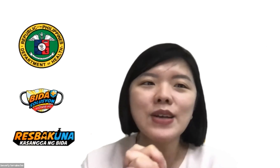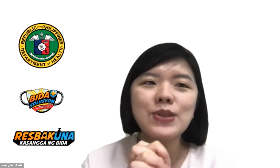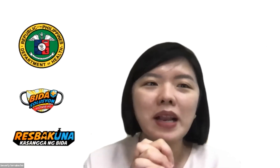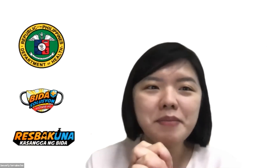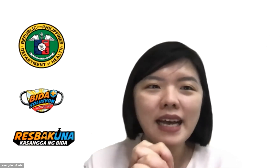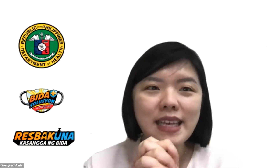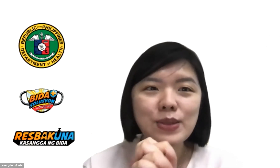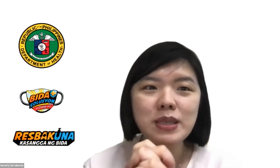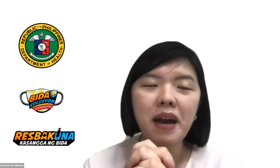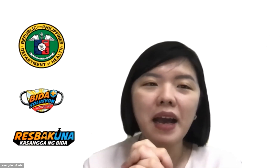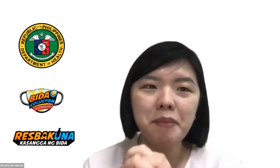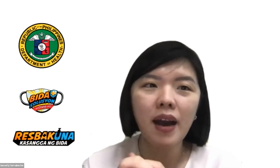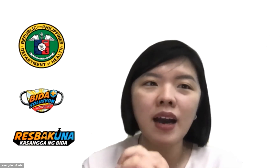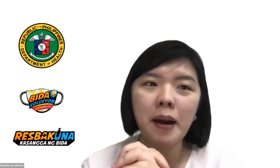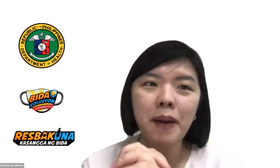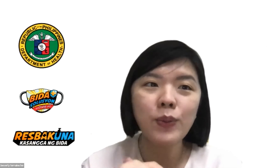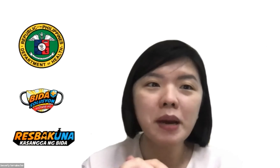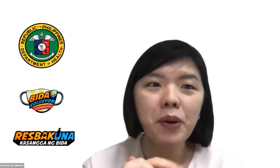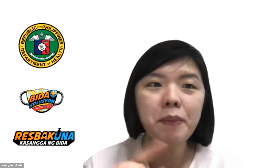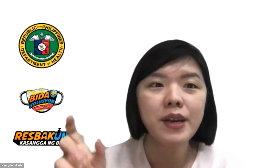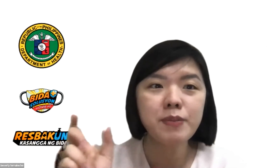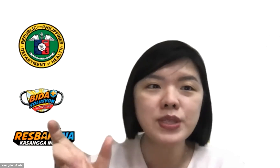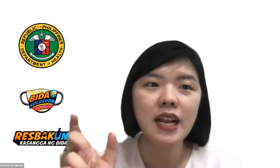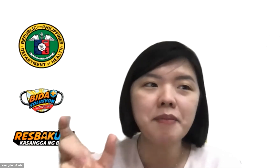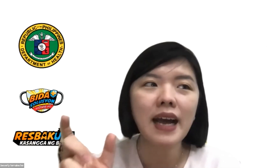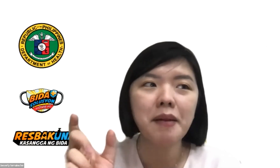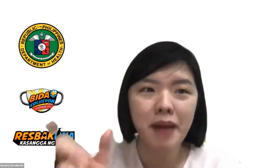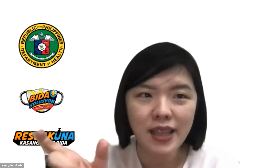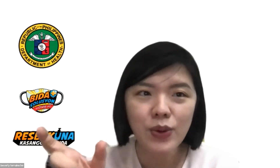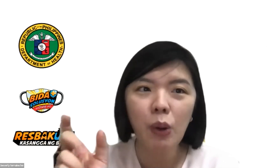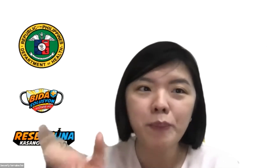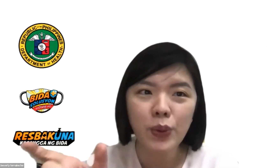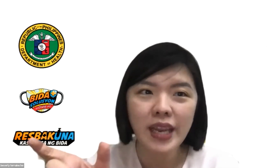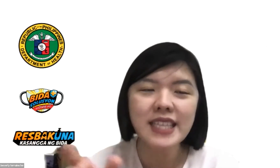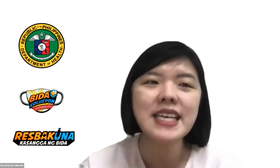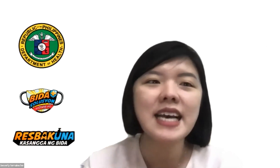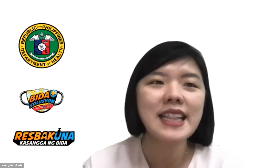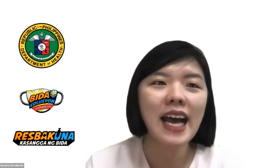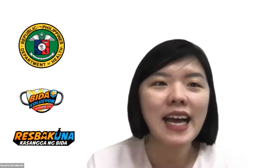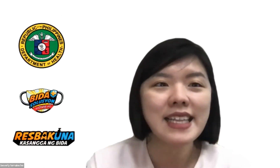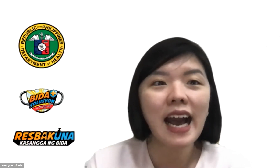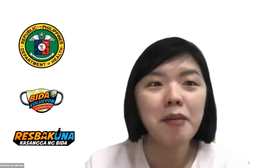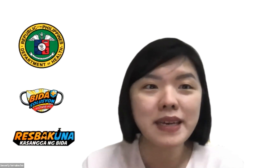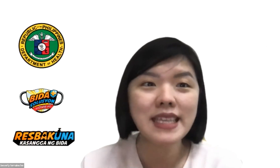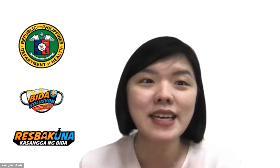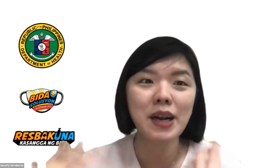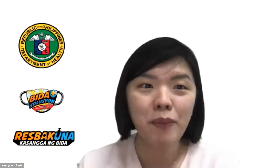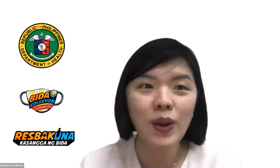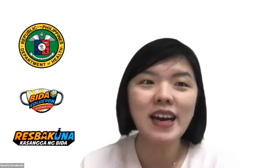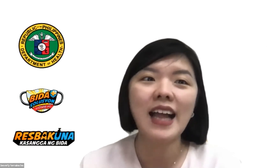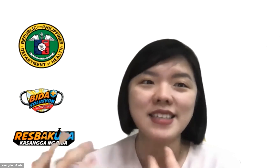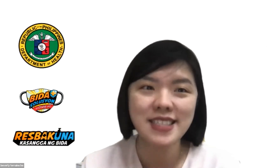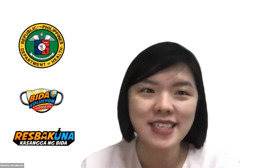So we know for the other vaccines, they have contents or components that trigger allergies.